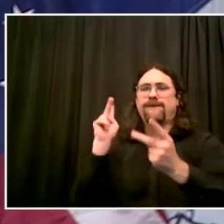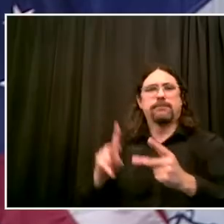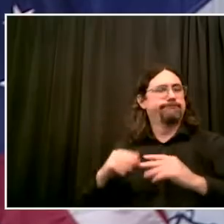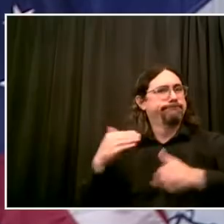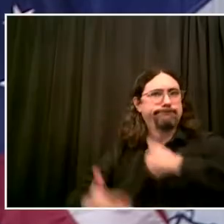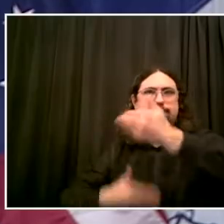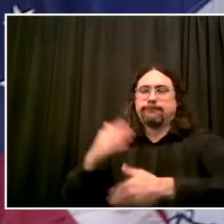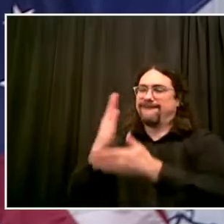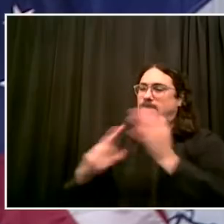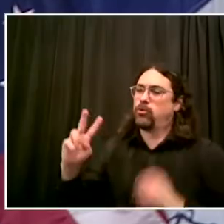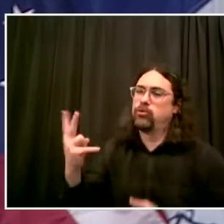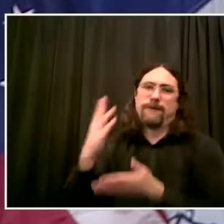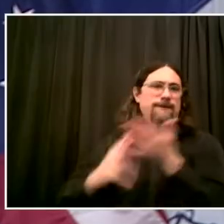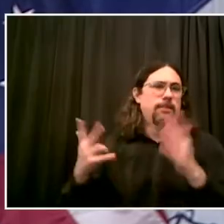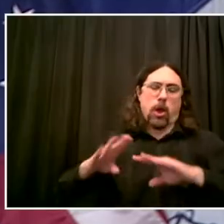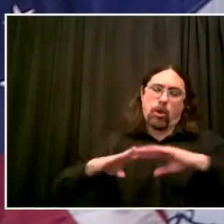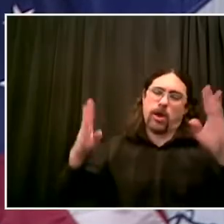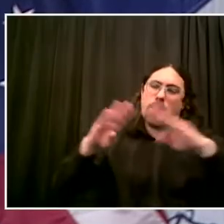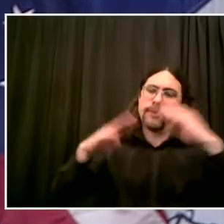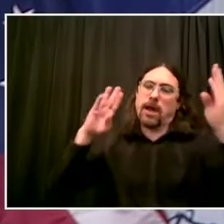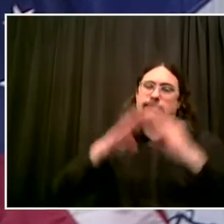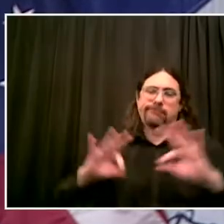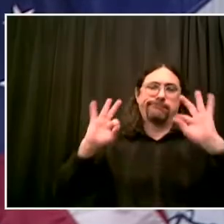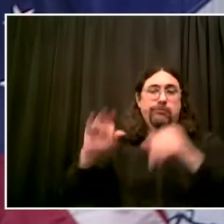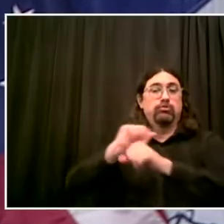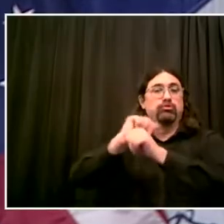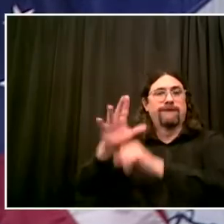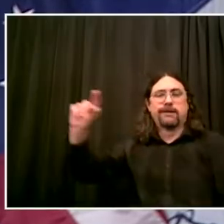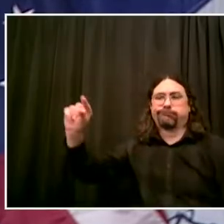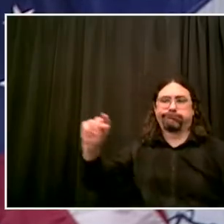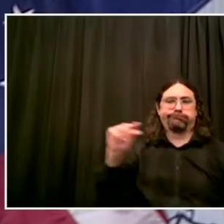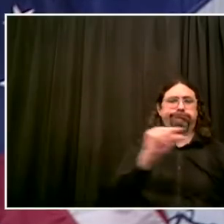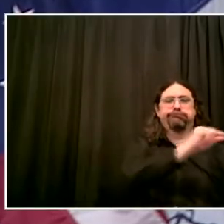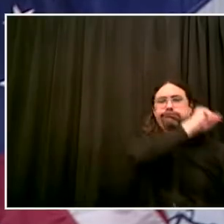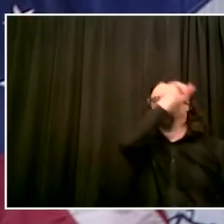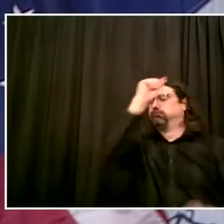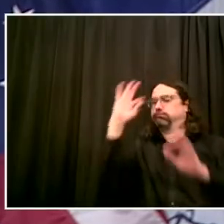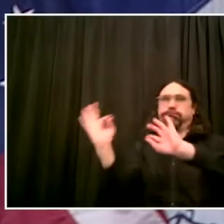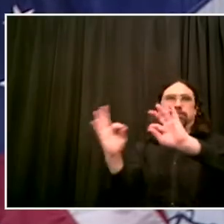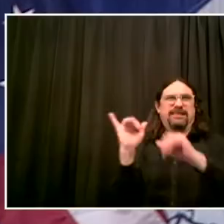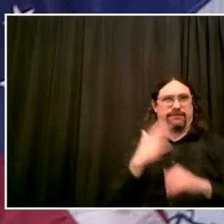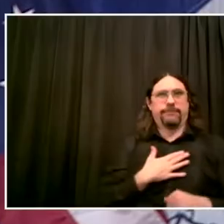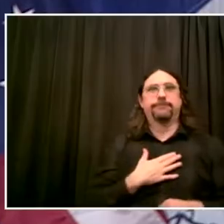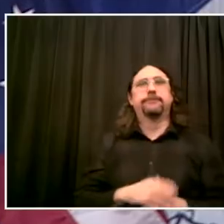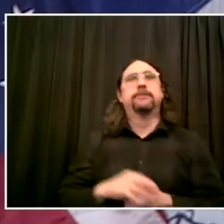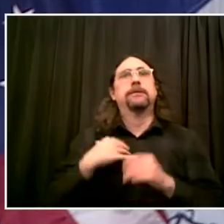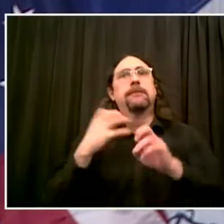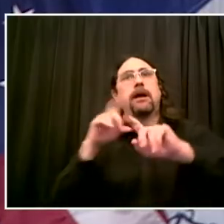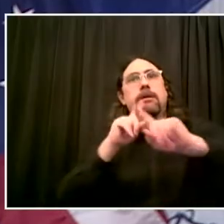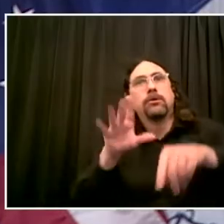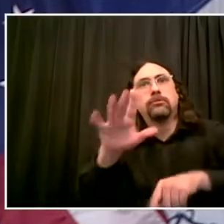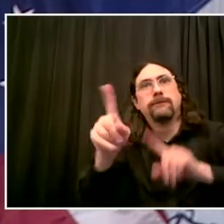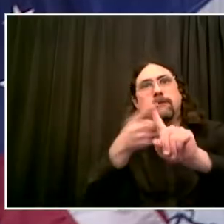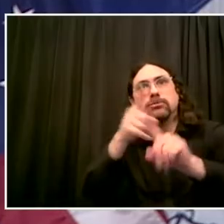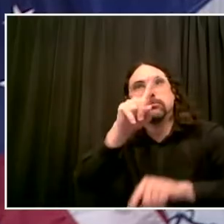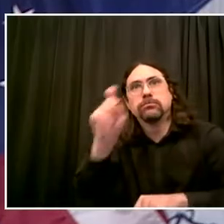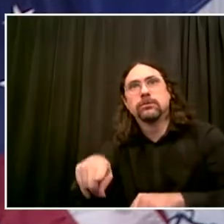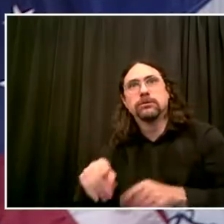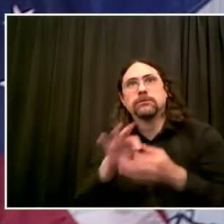THE SHERIFF'S DEPARTMEHAS BEEWORKIN WITH ME ON THIS. NINE BUSINESSES SHUT DO WNITN H E LAST 48 HOURS.